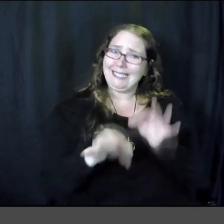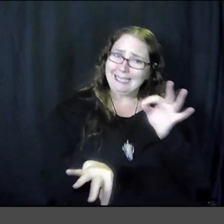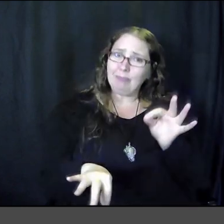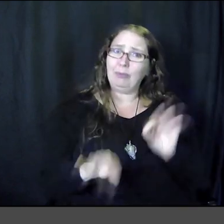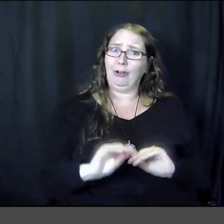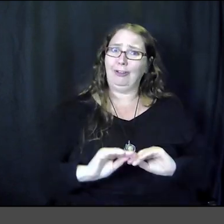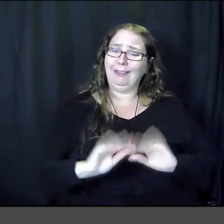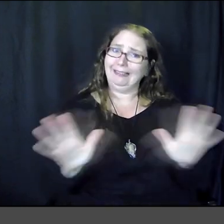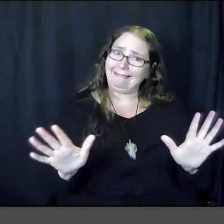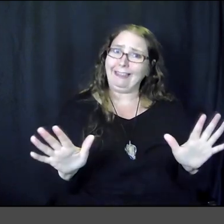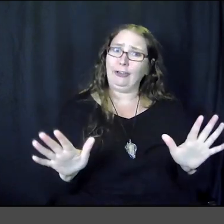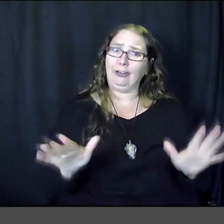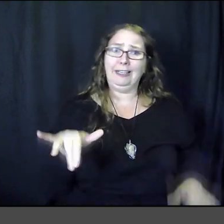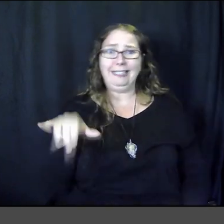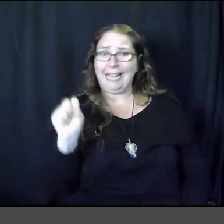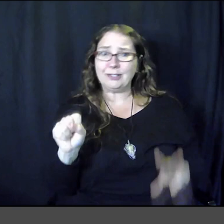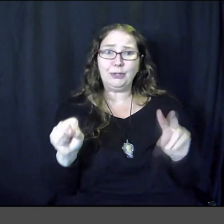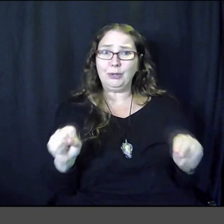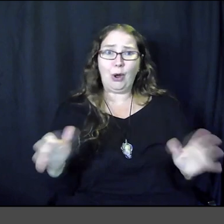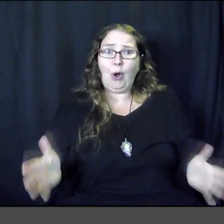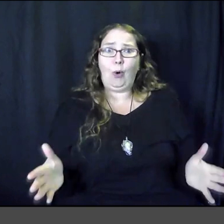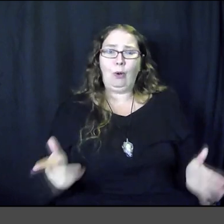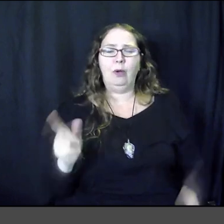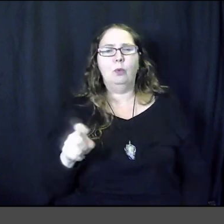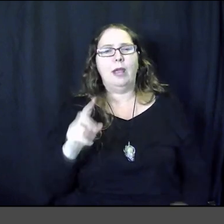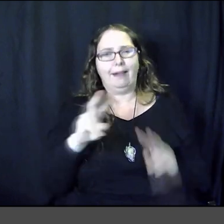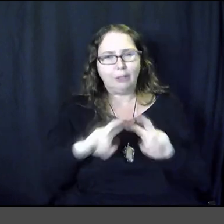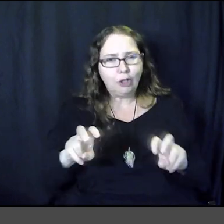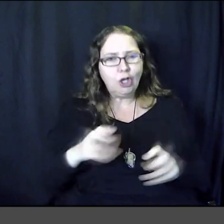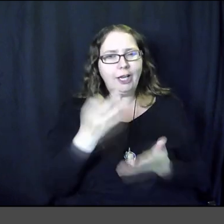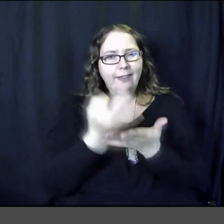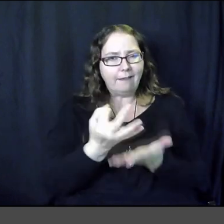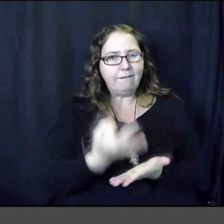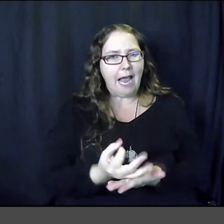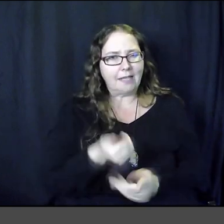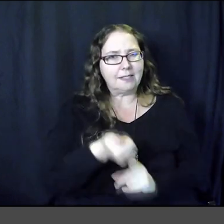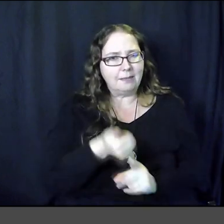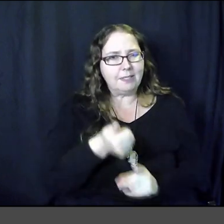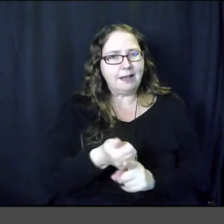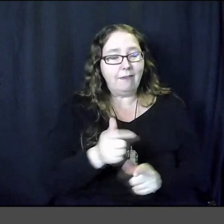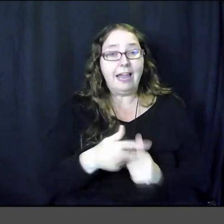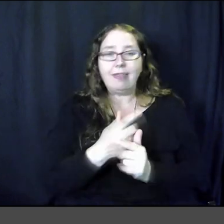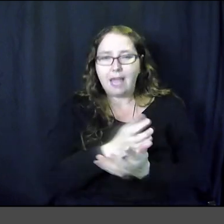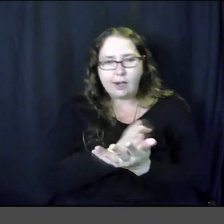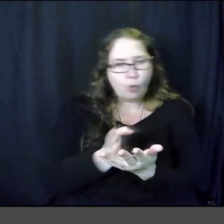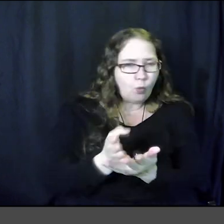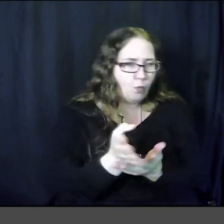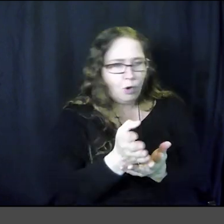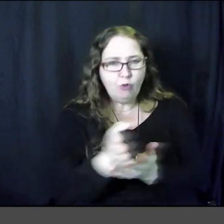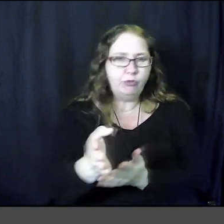AND SO WE HAVE TO LOOK AT THOSE FACTS AND THEN MOVE OUR WAY THROUGH. WELL, THERE'S